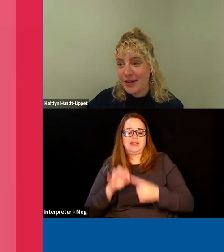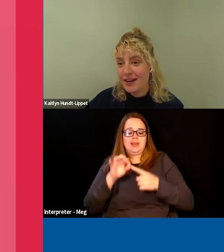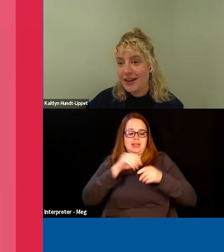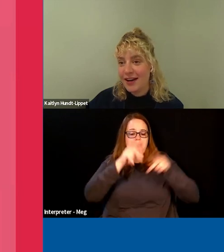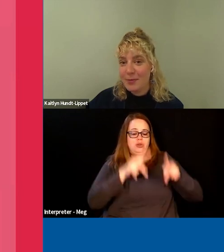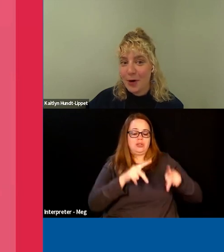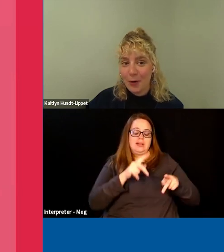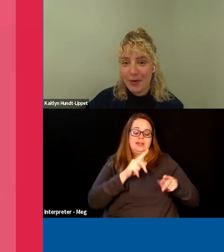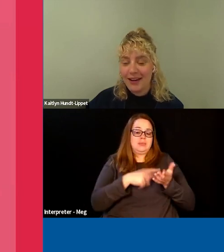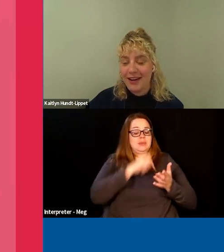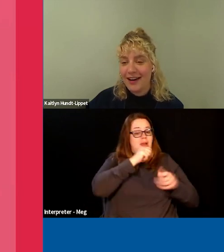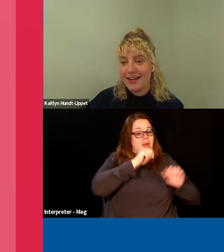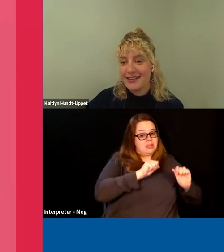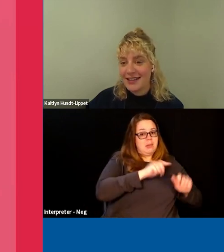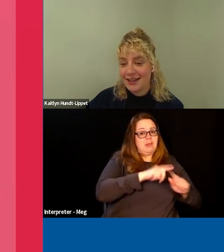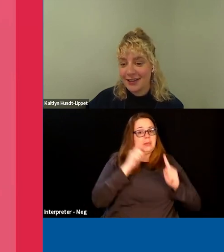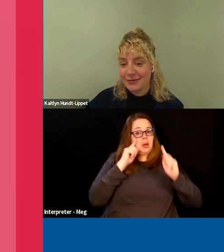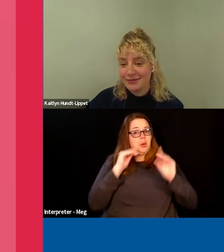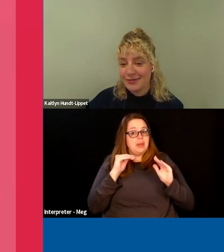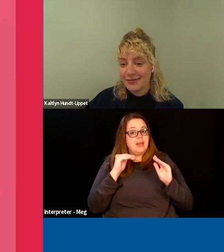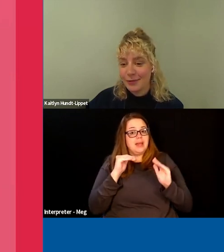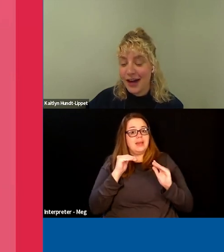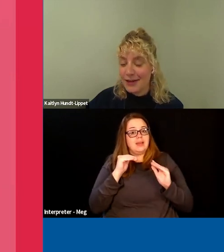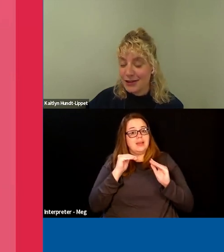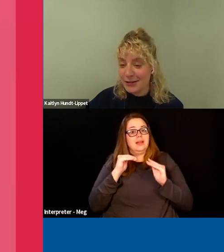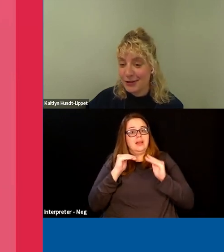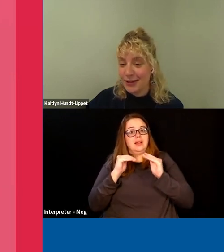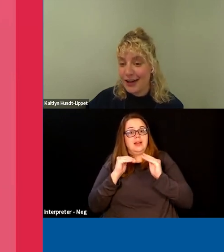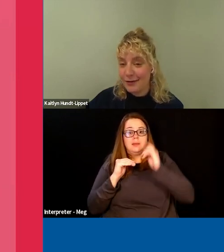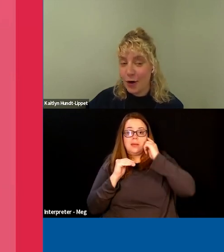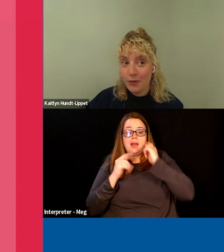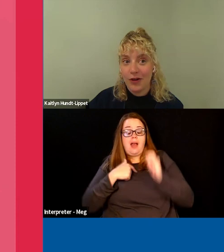but I'm hoping as, I'm actually really hopeful due to COVID,